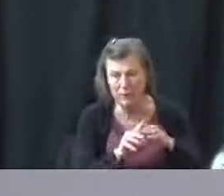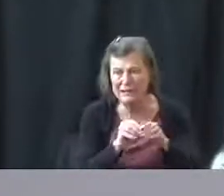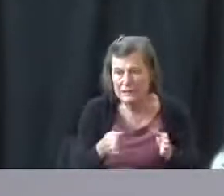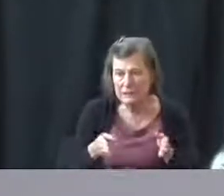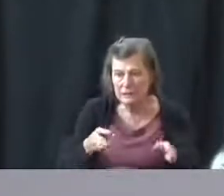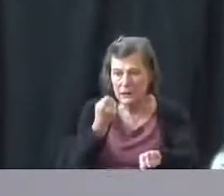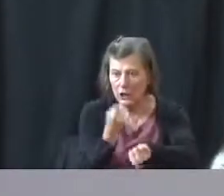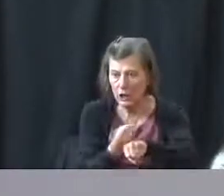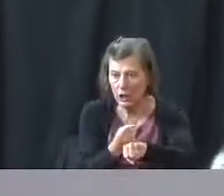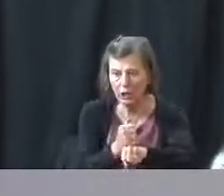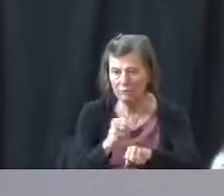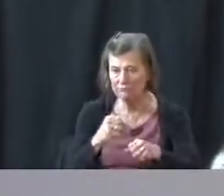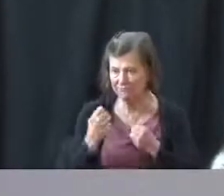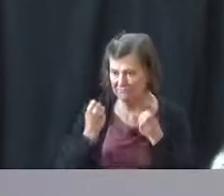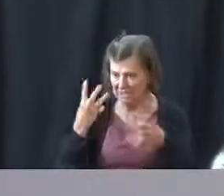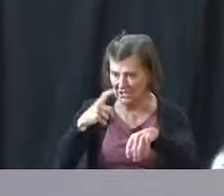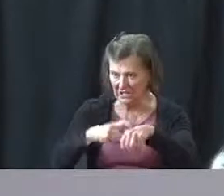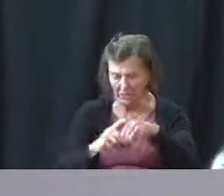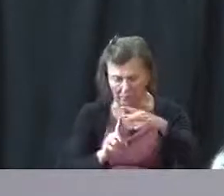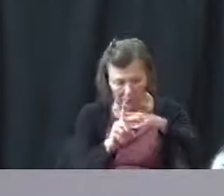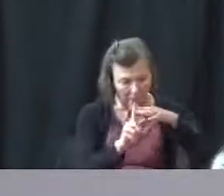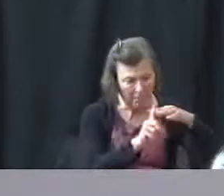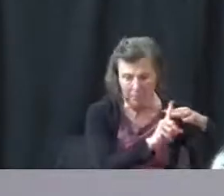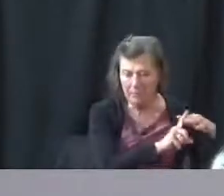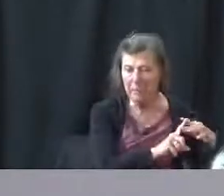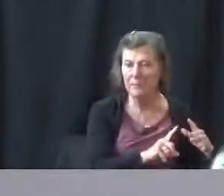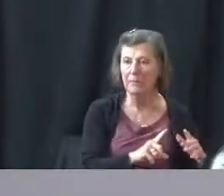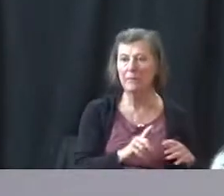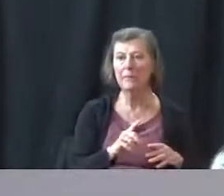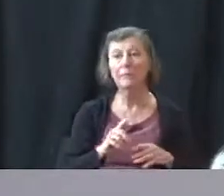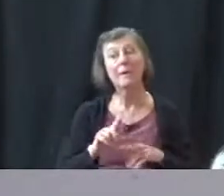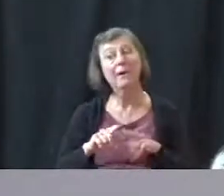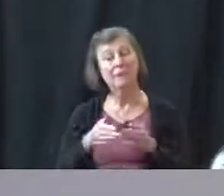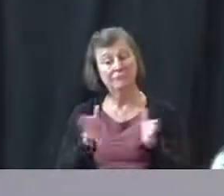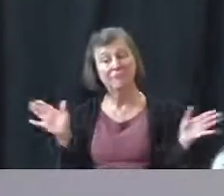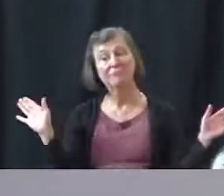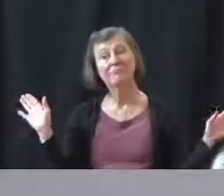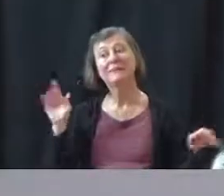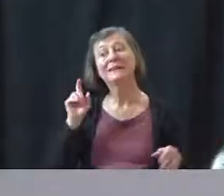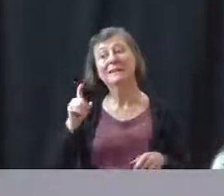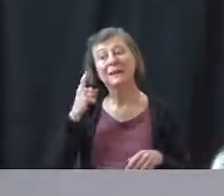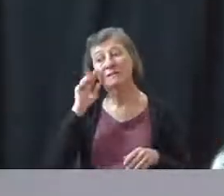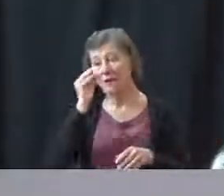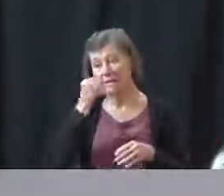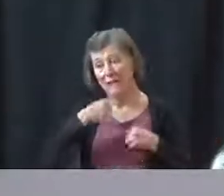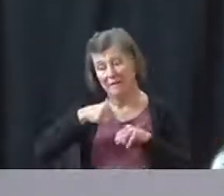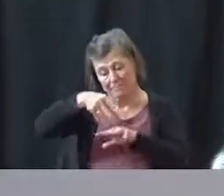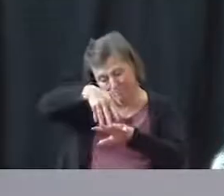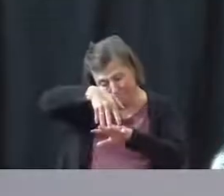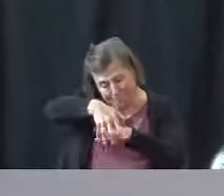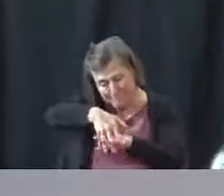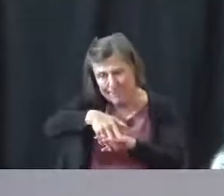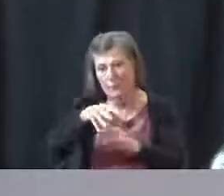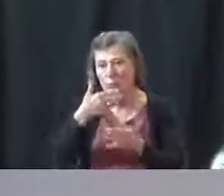But, overall, it's necessary for flowers to be grounded in good fertile soil, have plenty